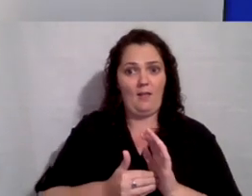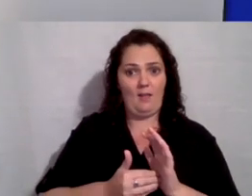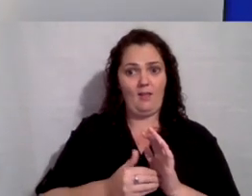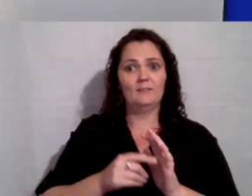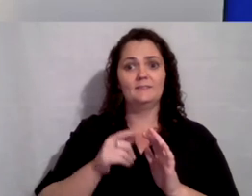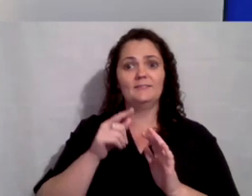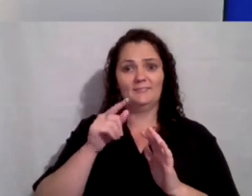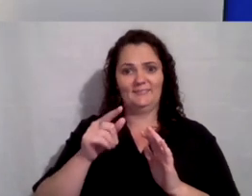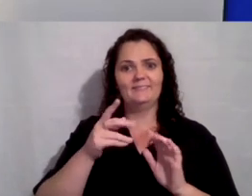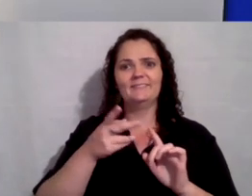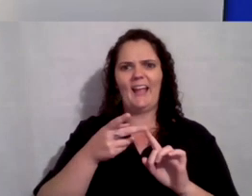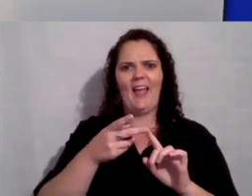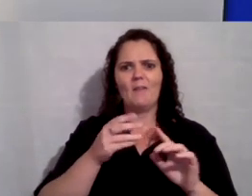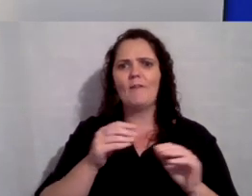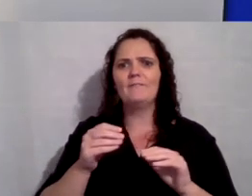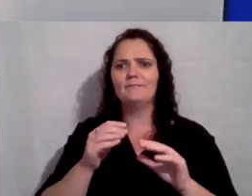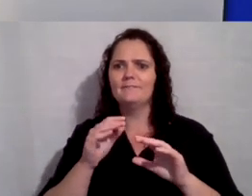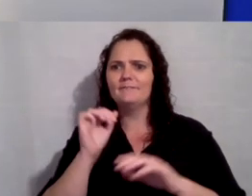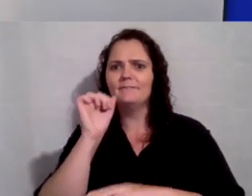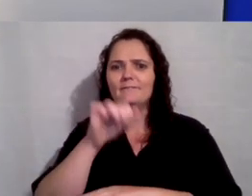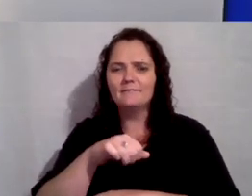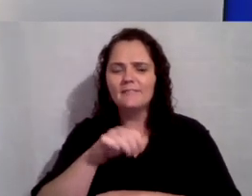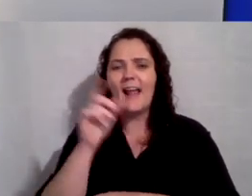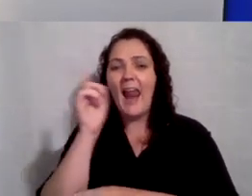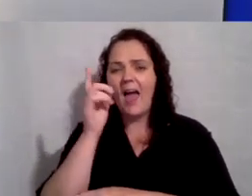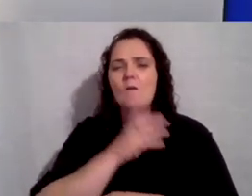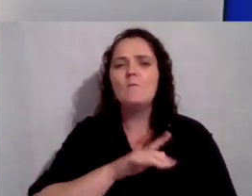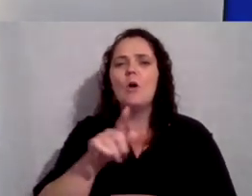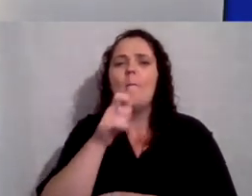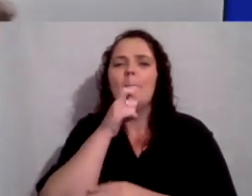which overlaps that first drawing, now what I want you to do is be playful,